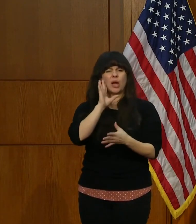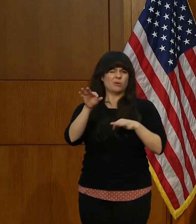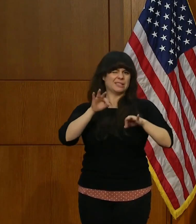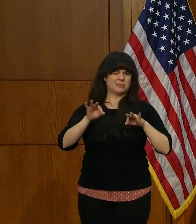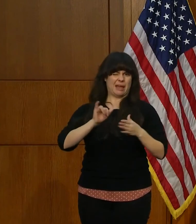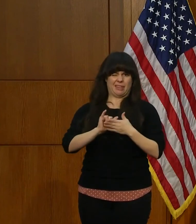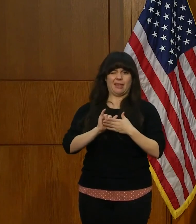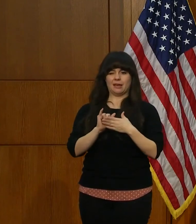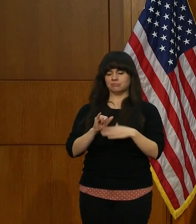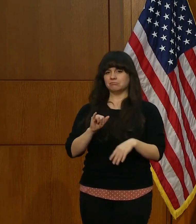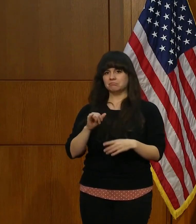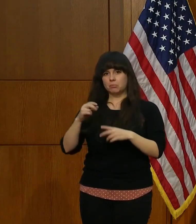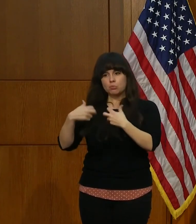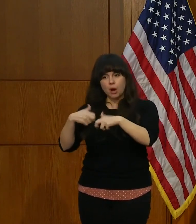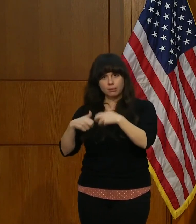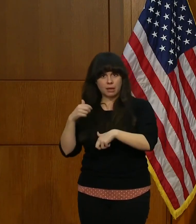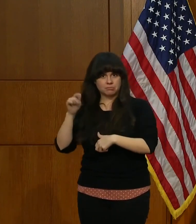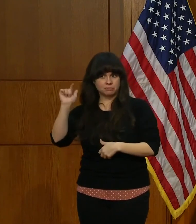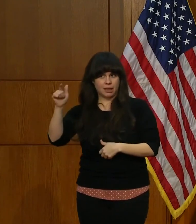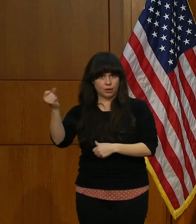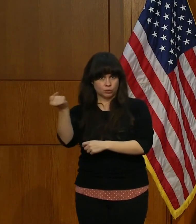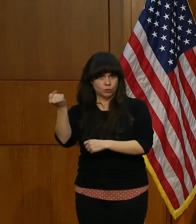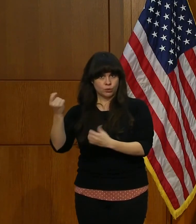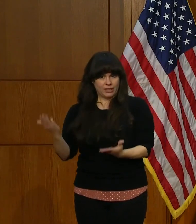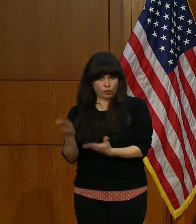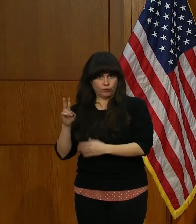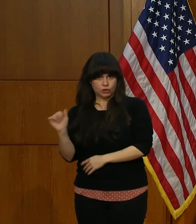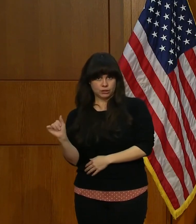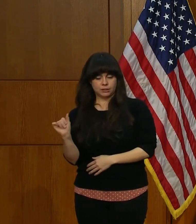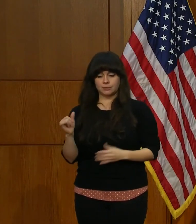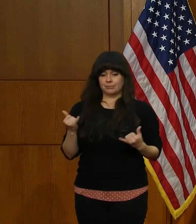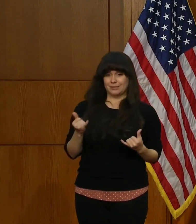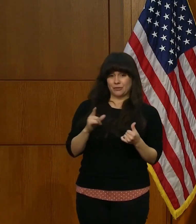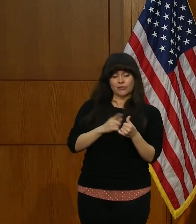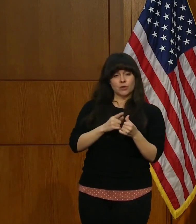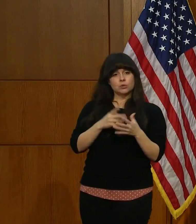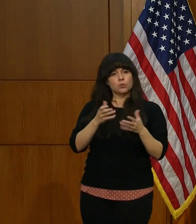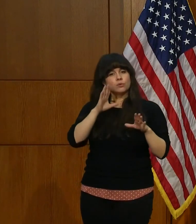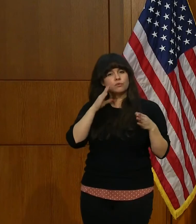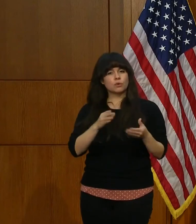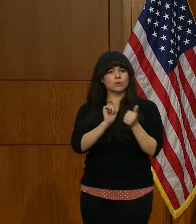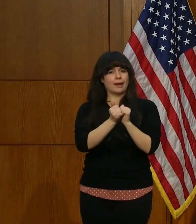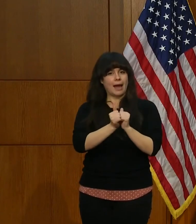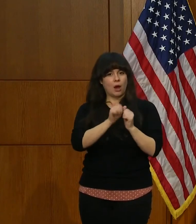TELL YOU IN A MOMENT HOW WE'RE DEALING WITH THIS INVENTORY